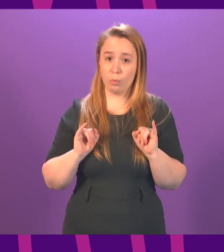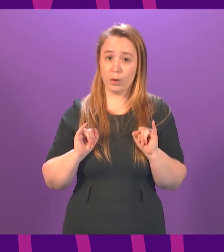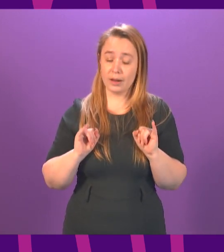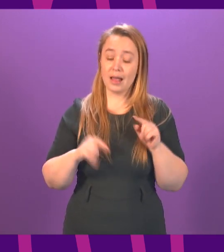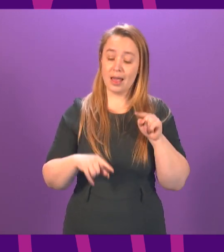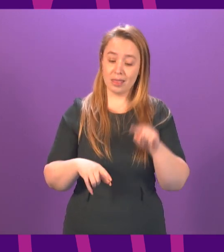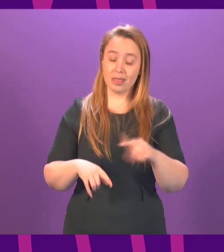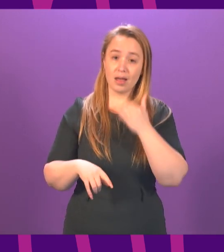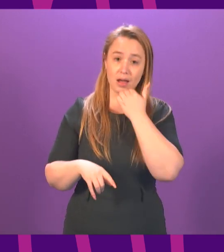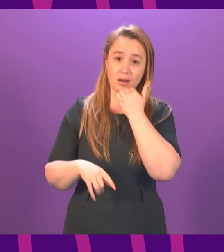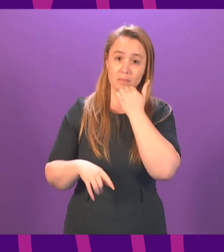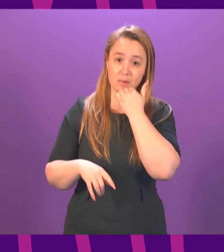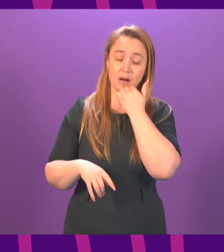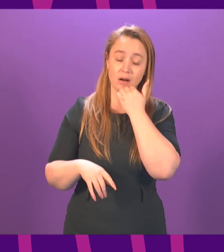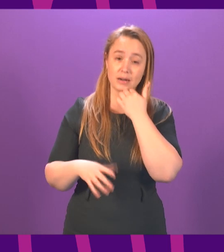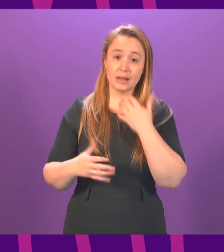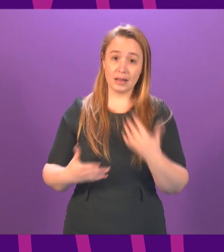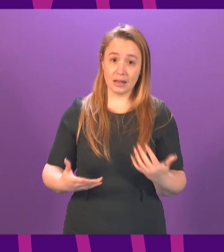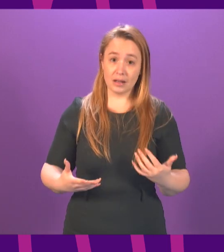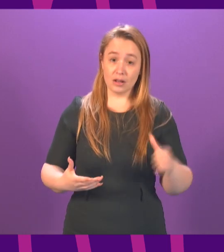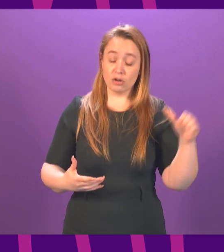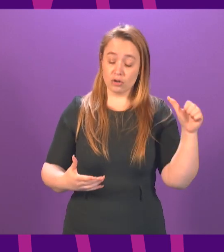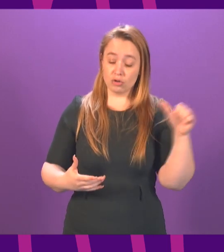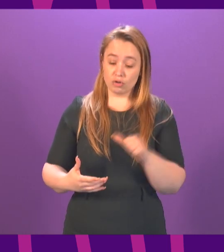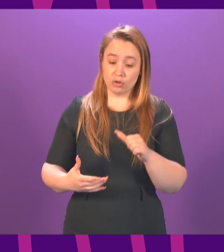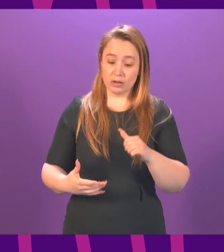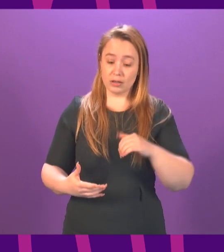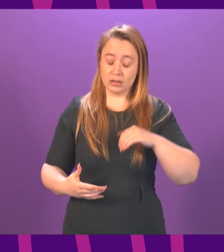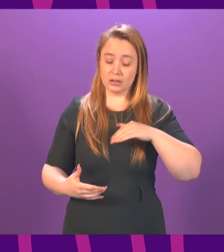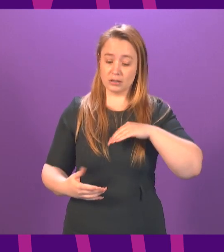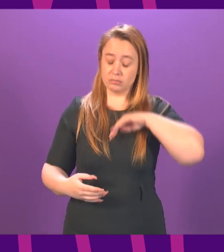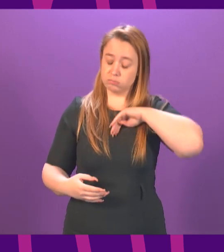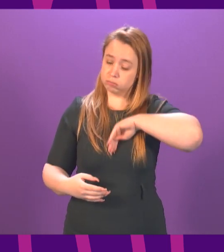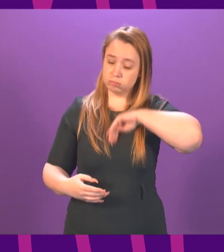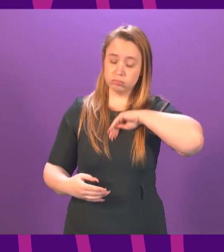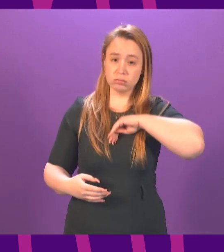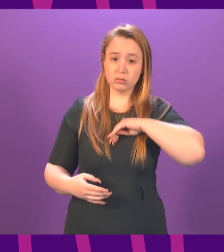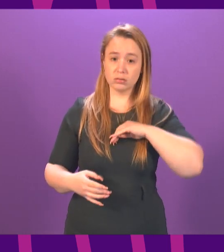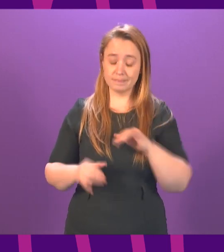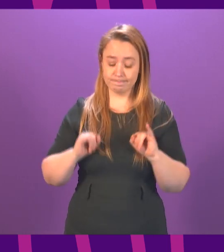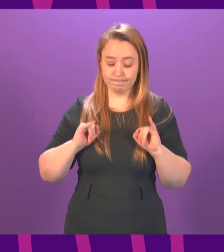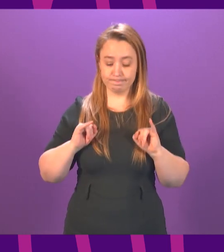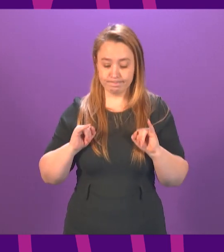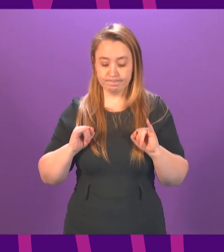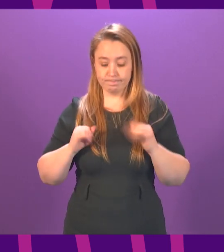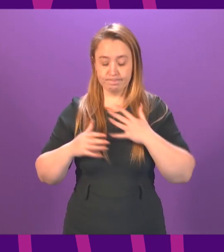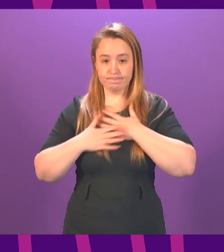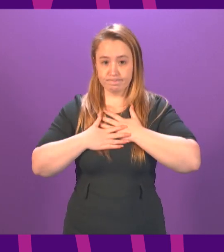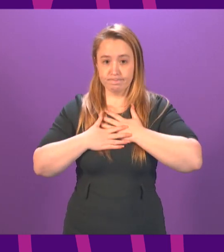that lives with, haunts and is imprinted on the minds and hearts of everybody